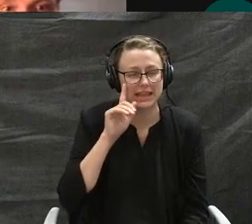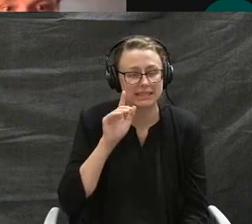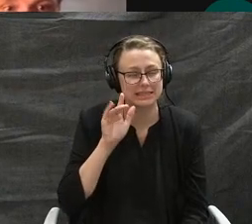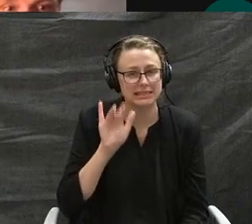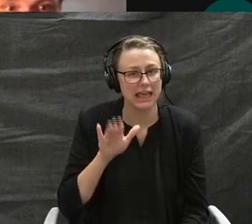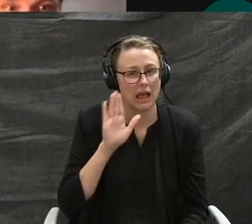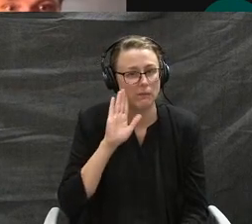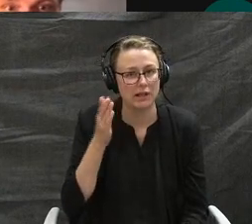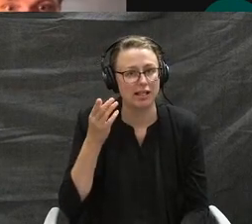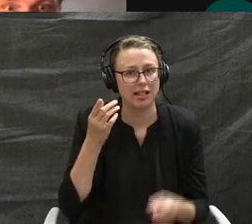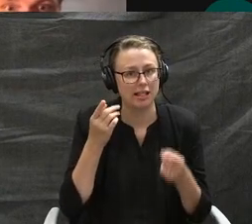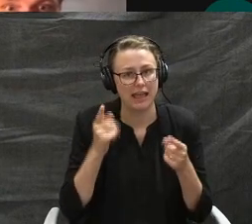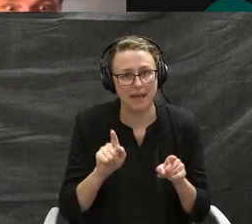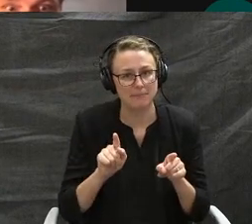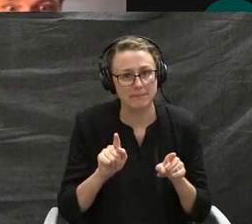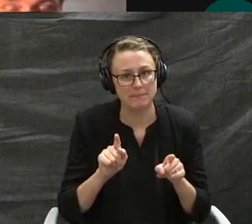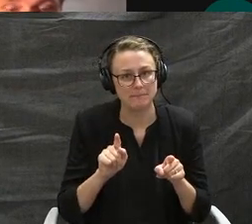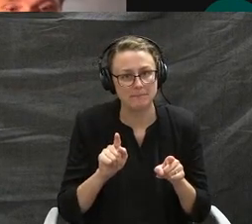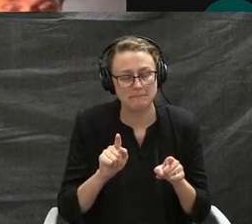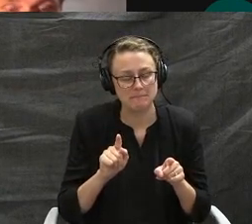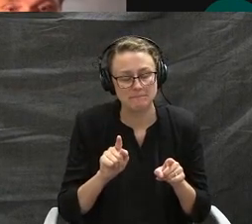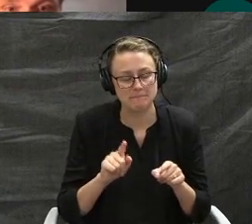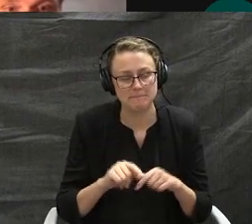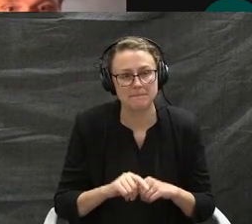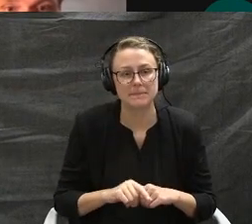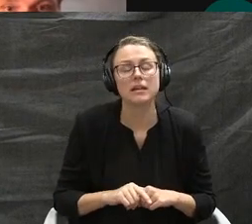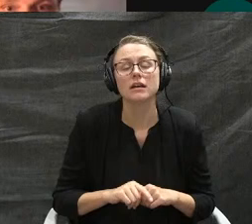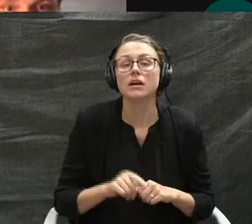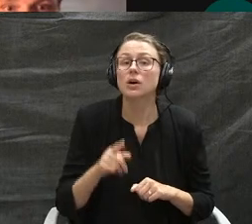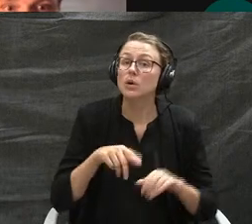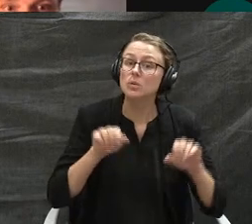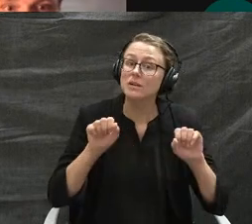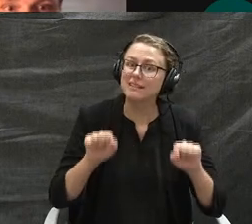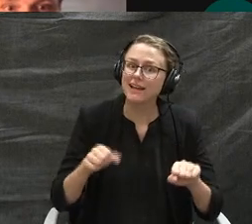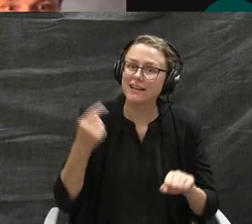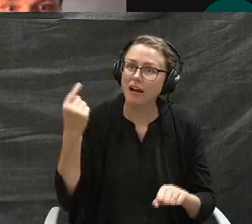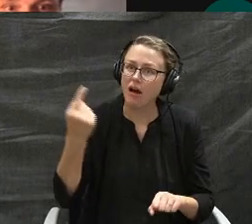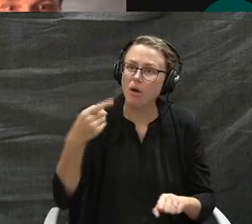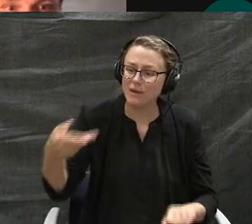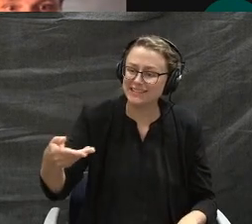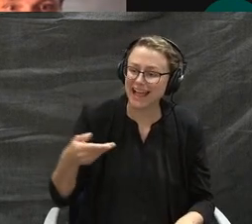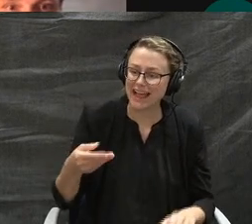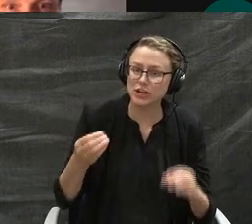You know we can always hire more teachers if we have to.